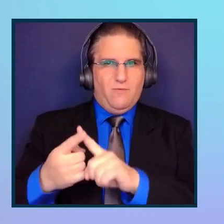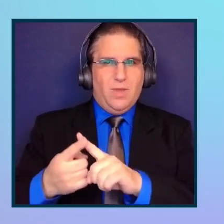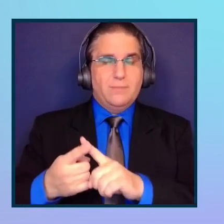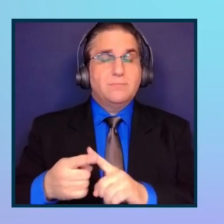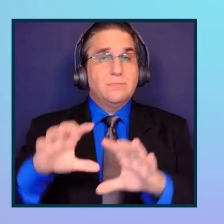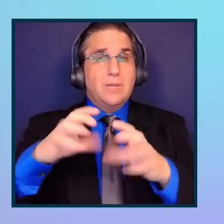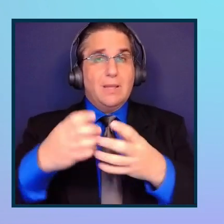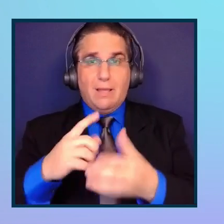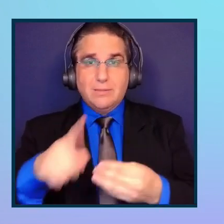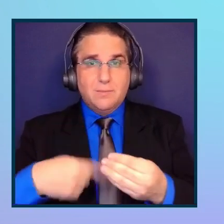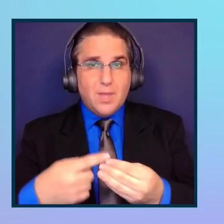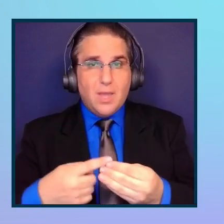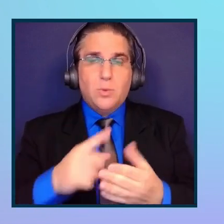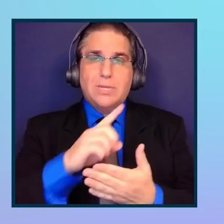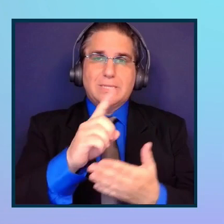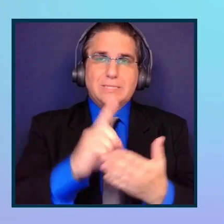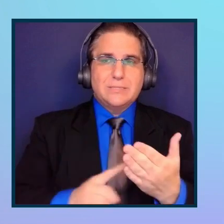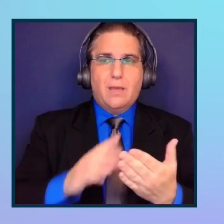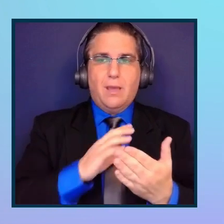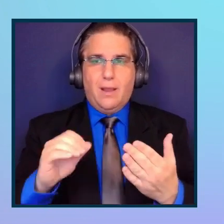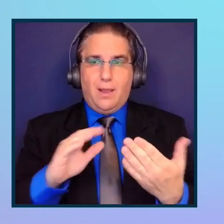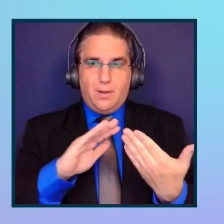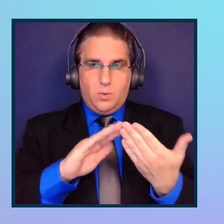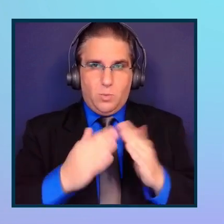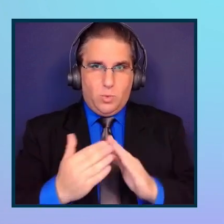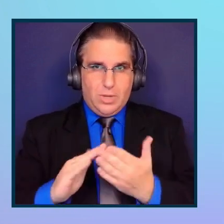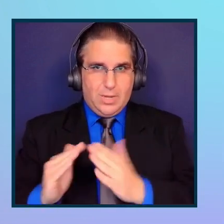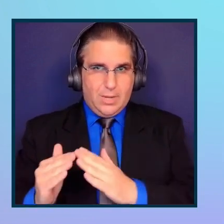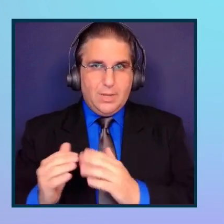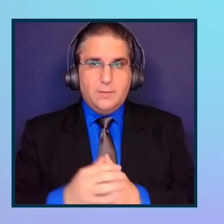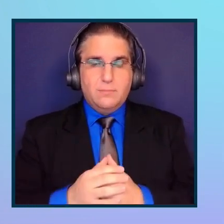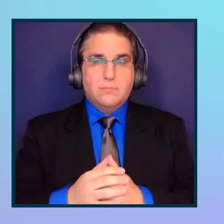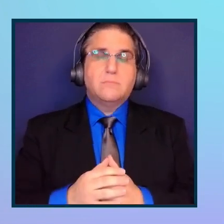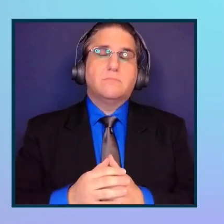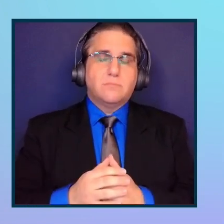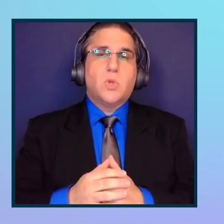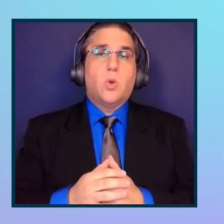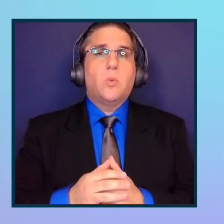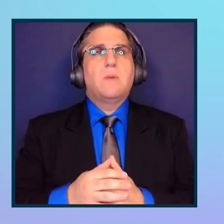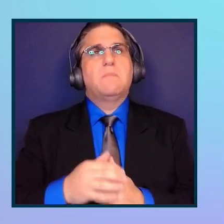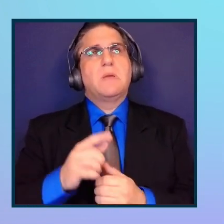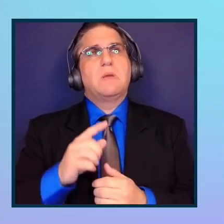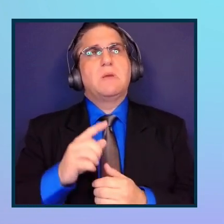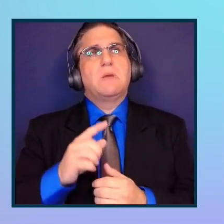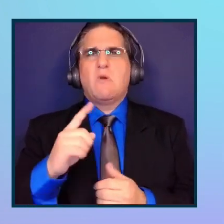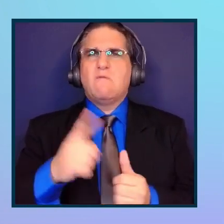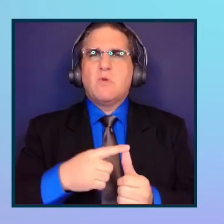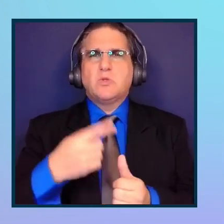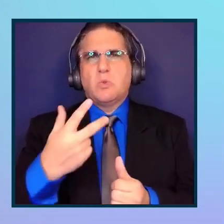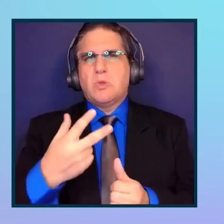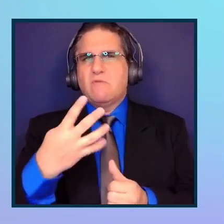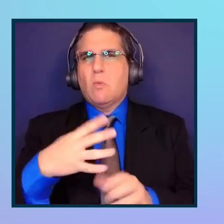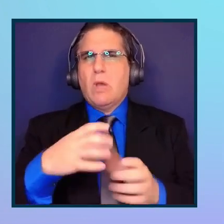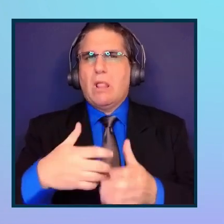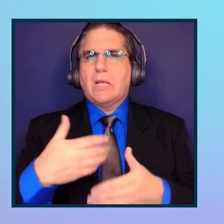and it was maybe three or four classes into the semester, and I happened to go, we are going around in the room,